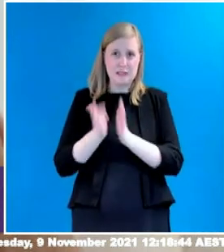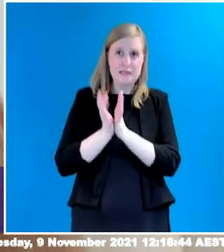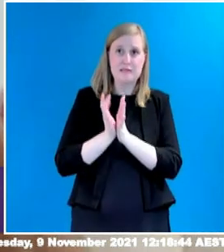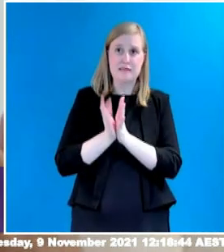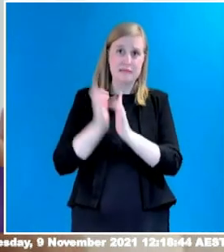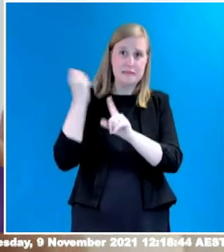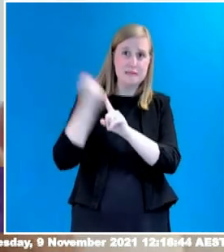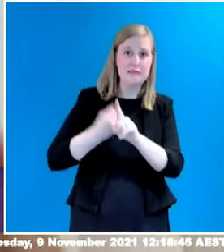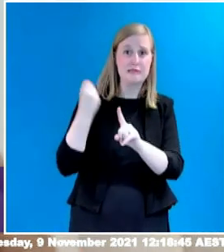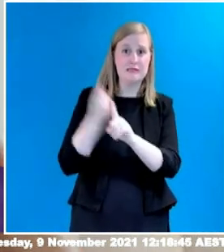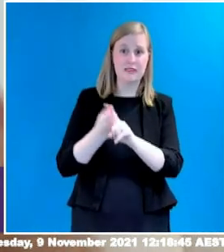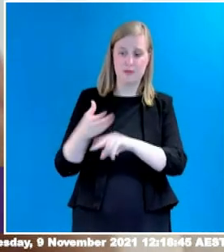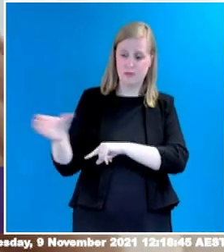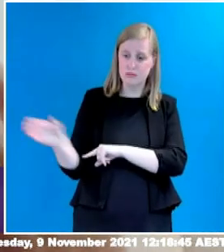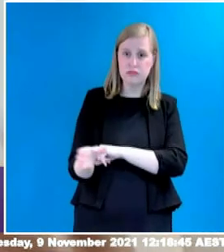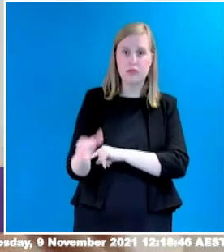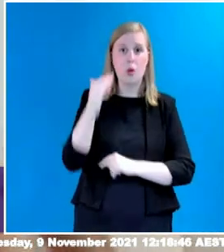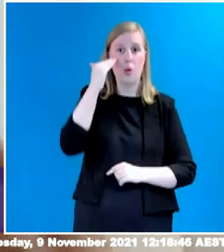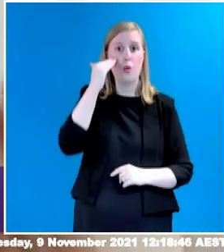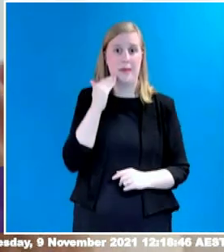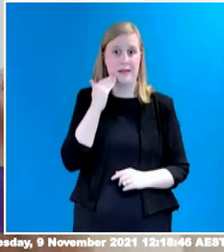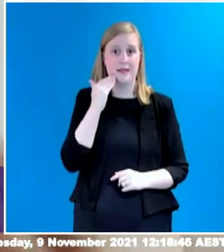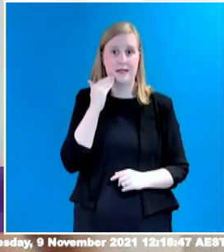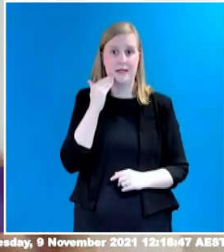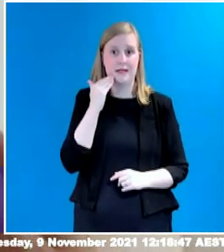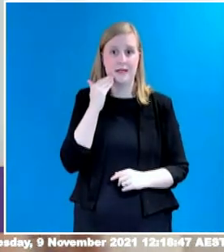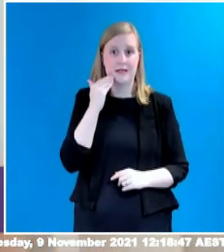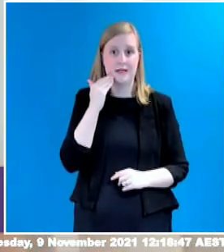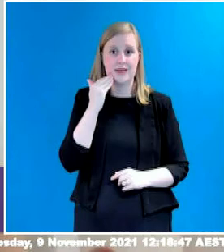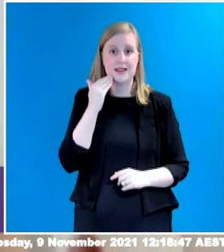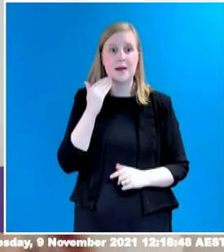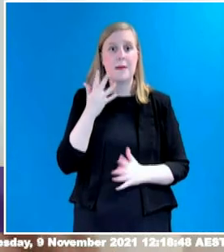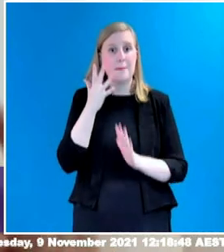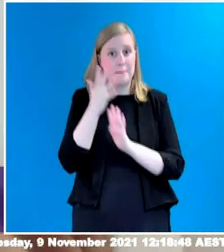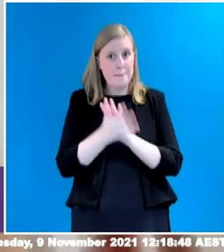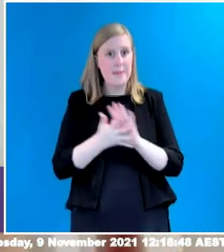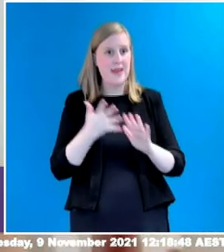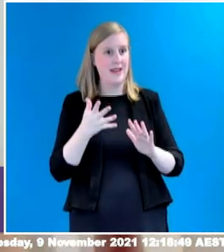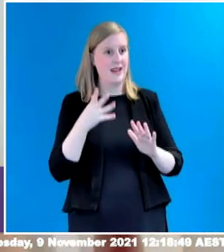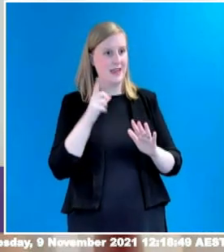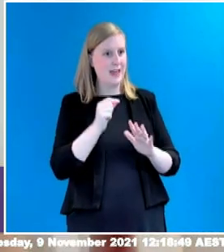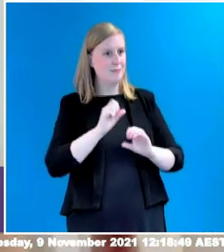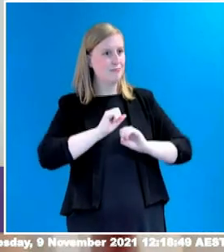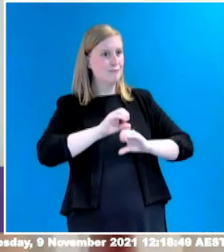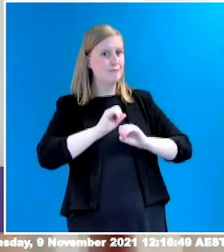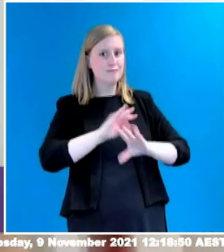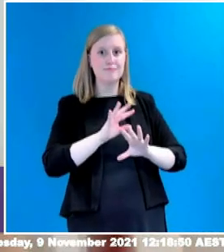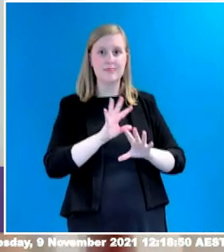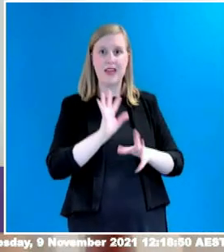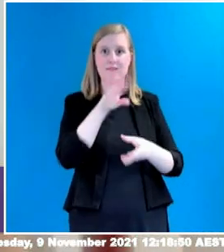women in boardrooms meant they could speak more robustly to their target market.